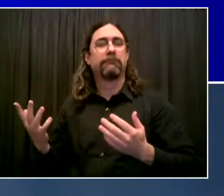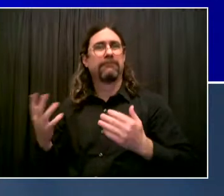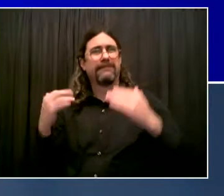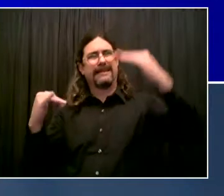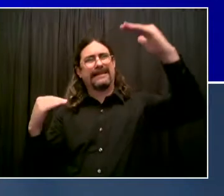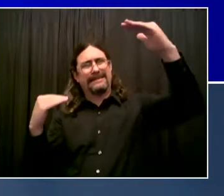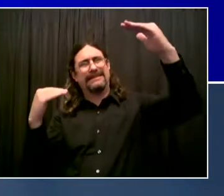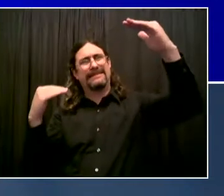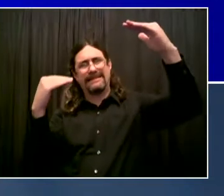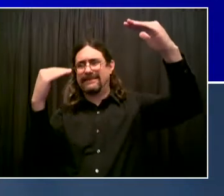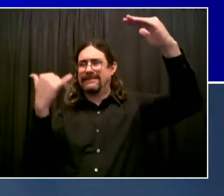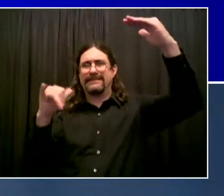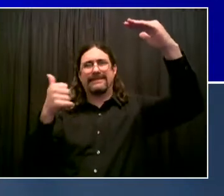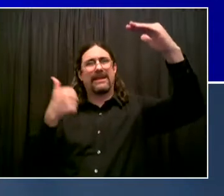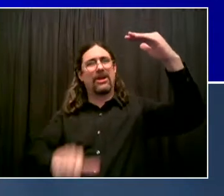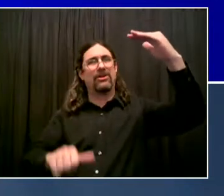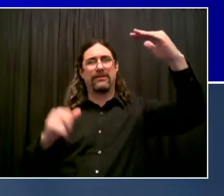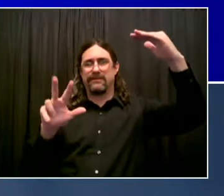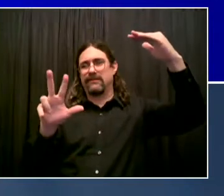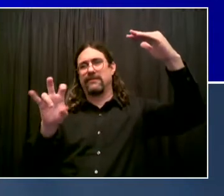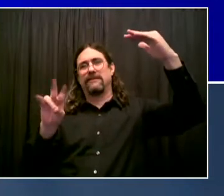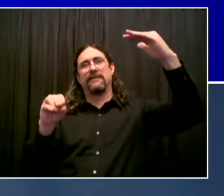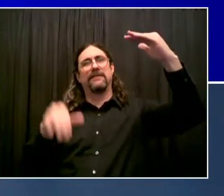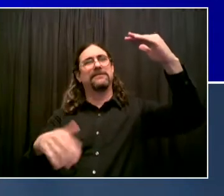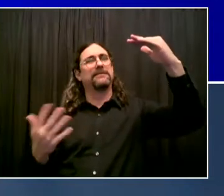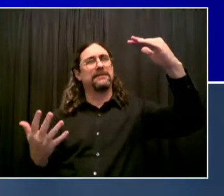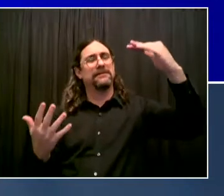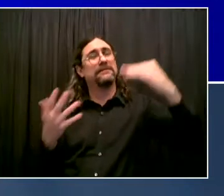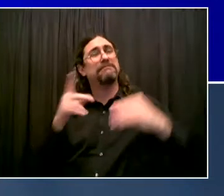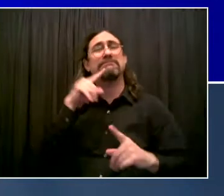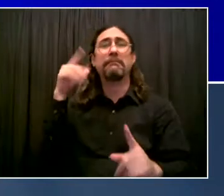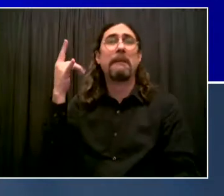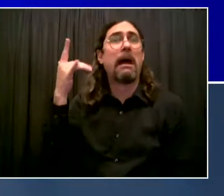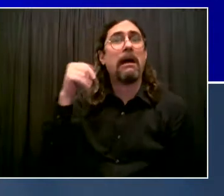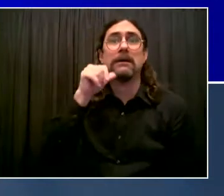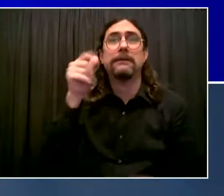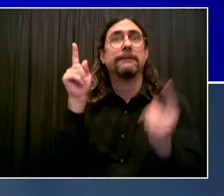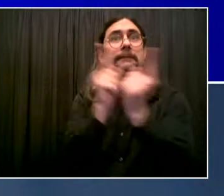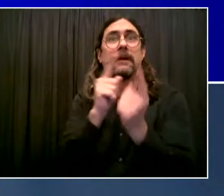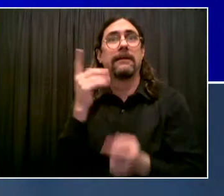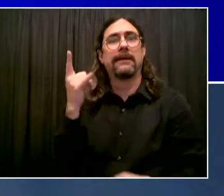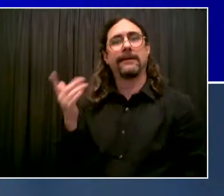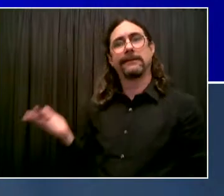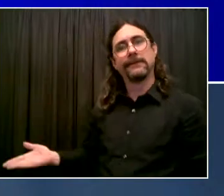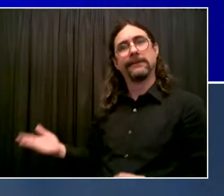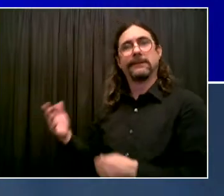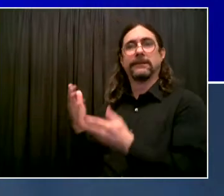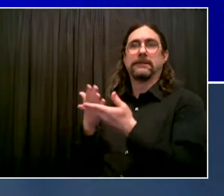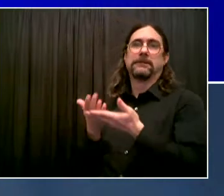PROGRESS. WE NEED SUPPLY, SUPPLY, SUPPLY. WE COULD BE DOING SO MUCH MOREEIF WE HAD SUPPLY.